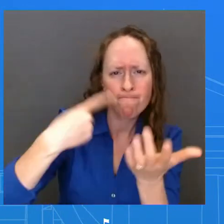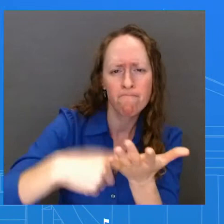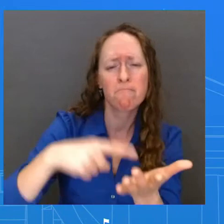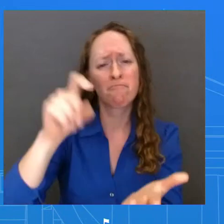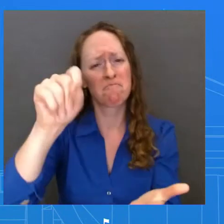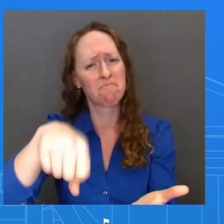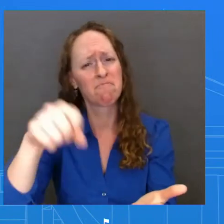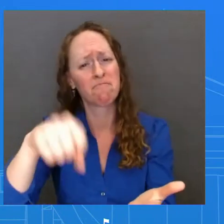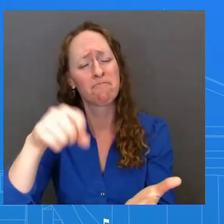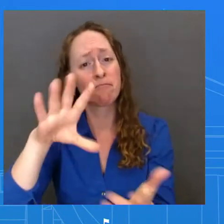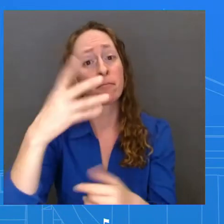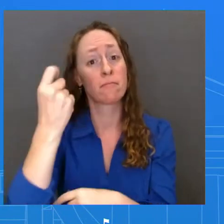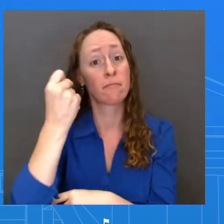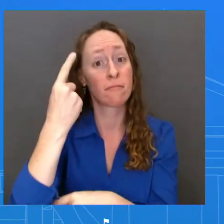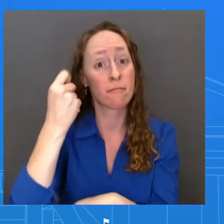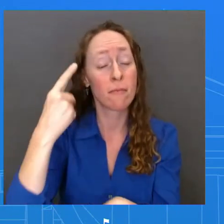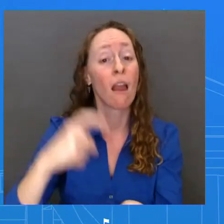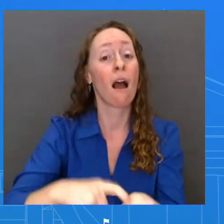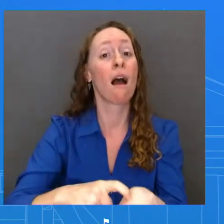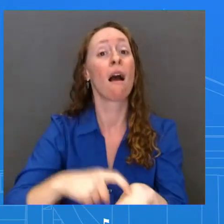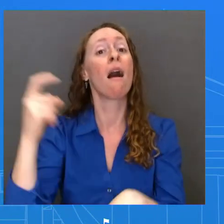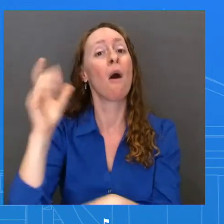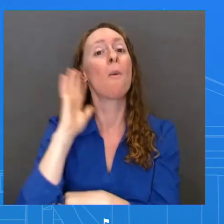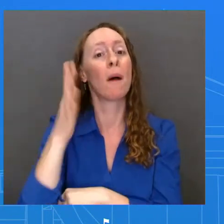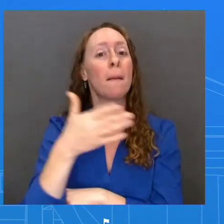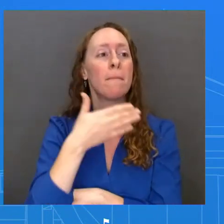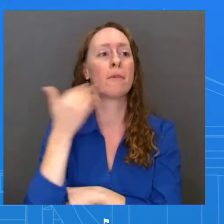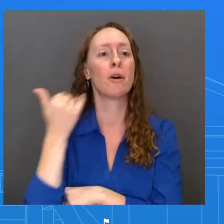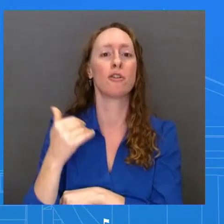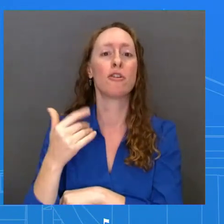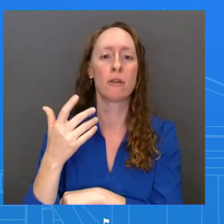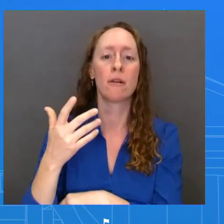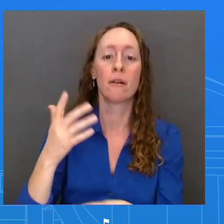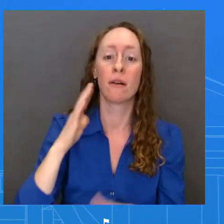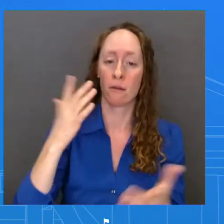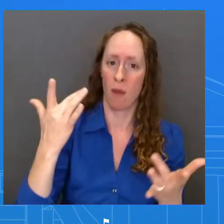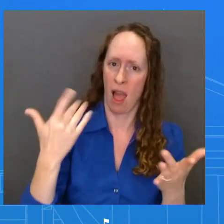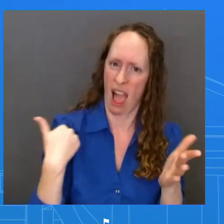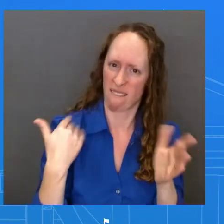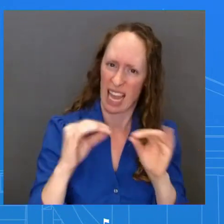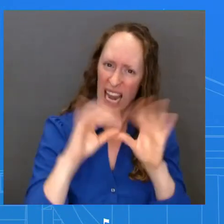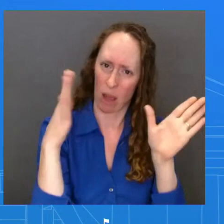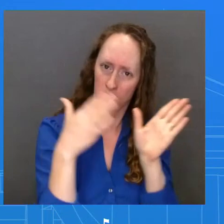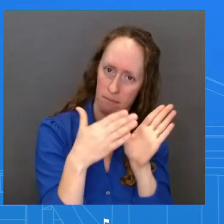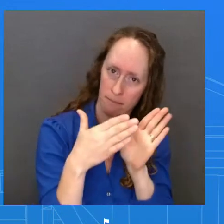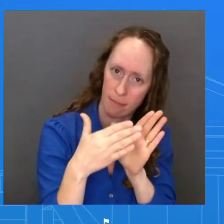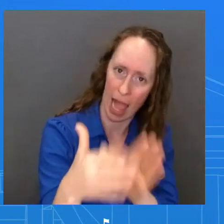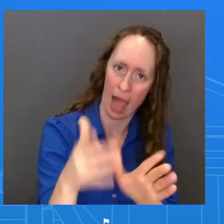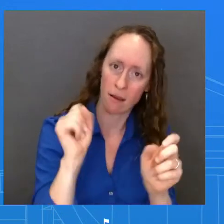But I'm not pointing an arrow towards a defined endpoint of the kind you're talking about. Yeah.